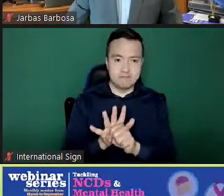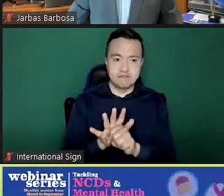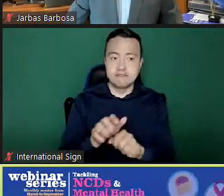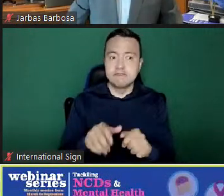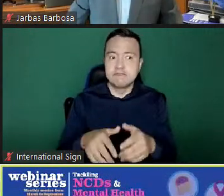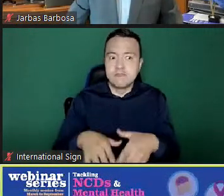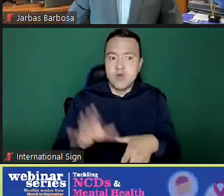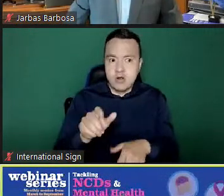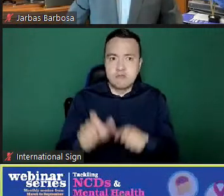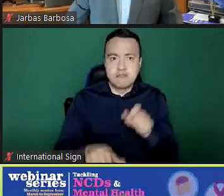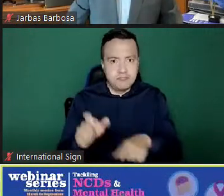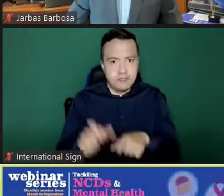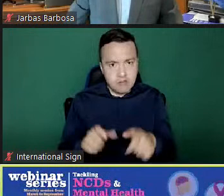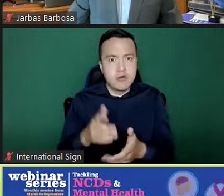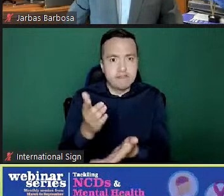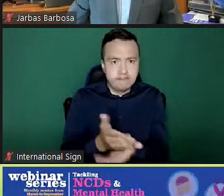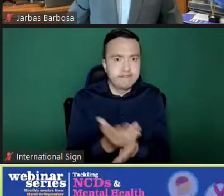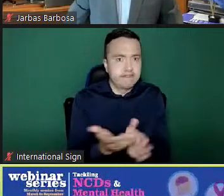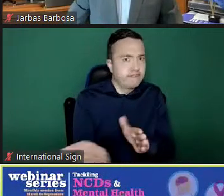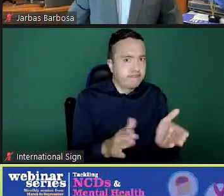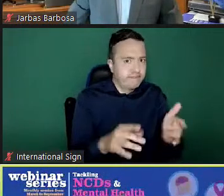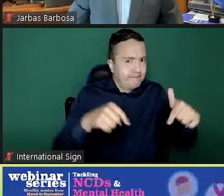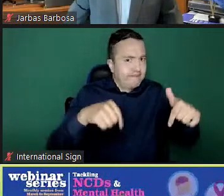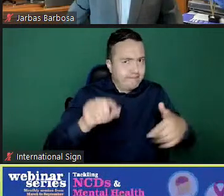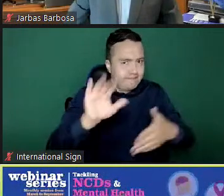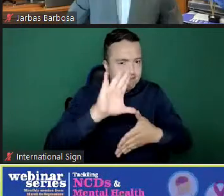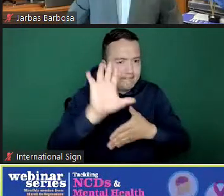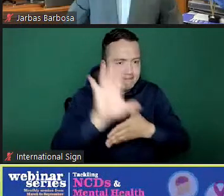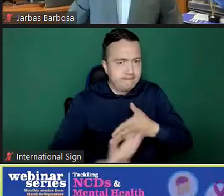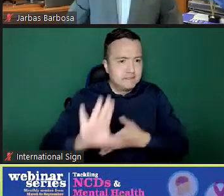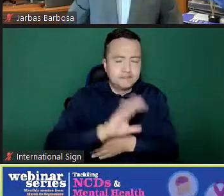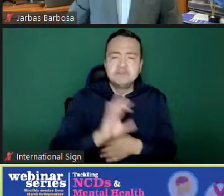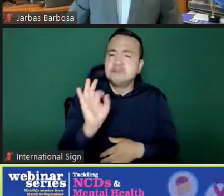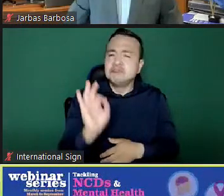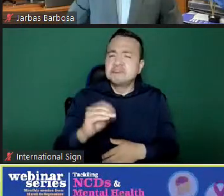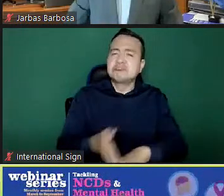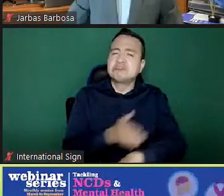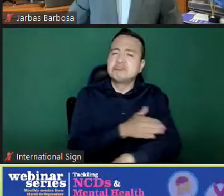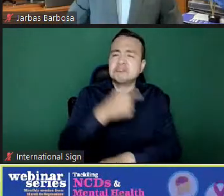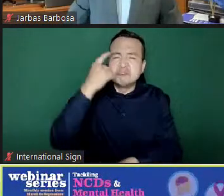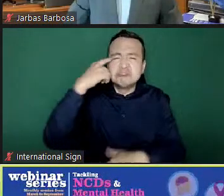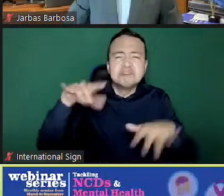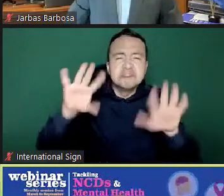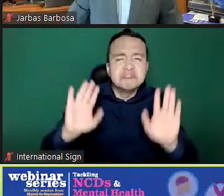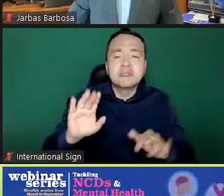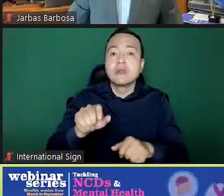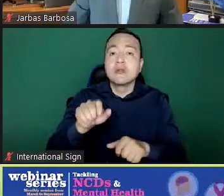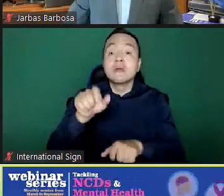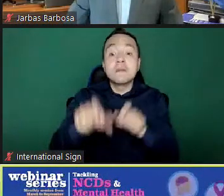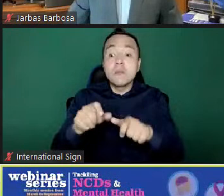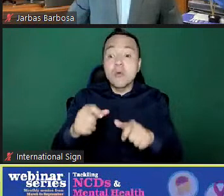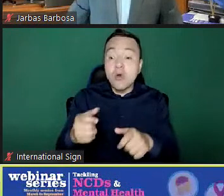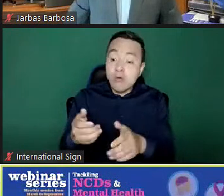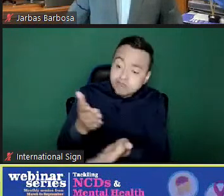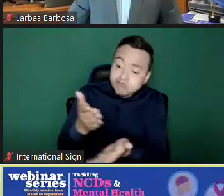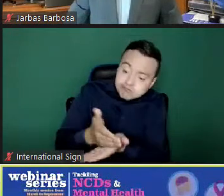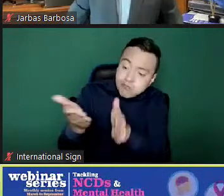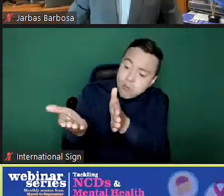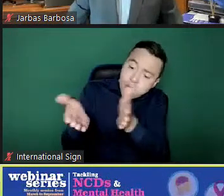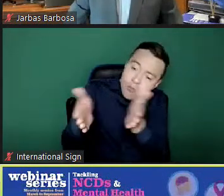of death in the Americas, accounting for 81% of overall deaths, and of particular concern is that 34